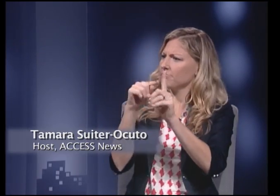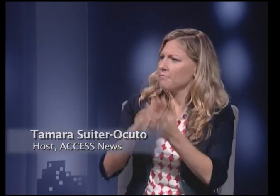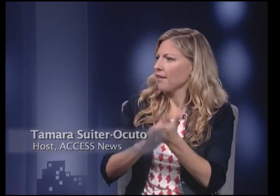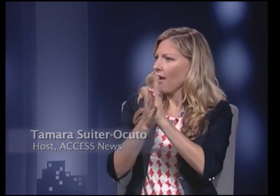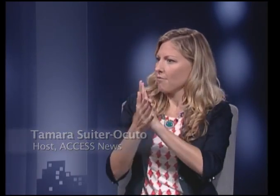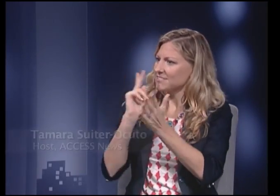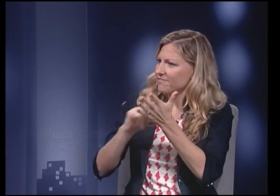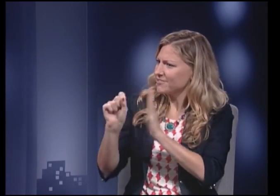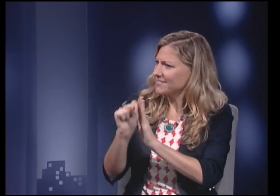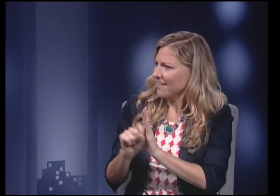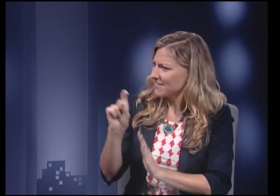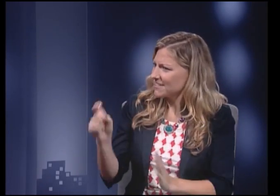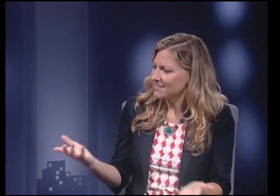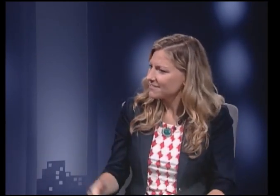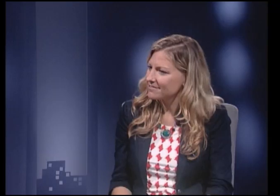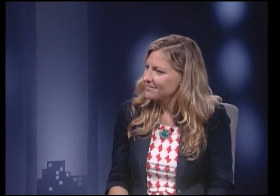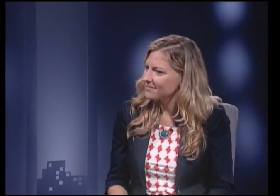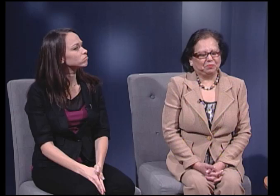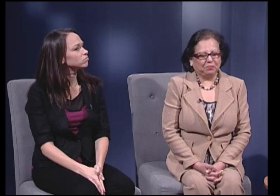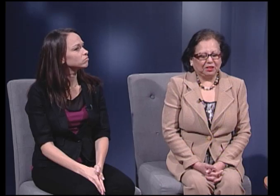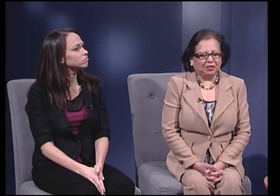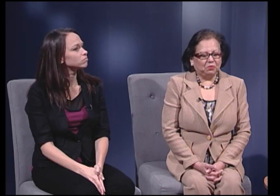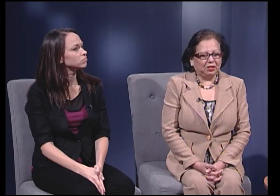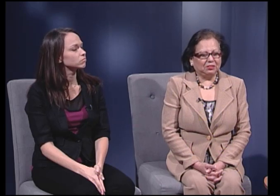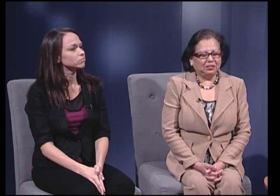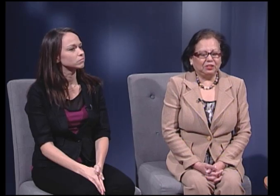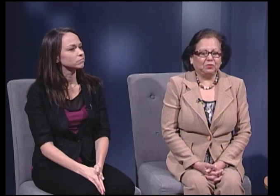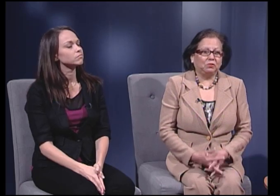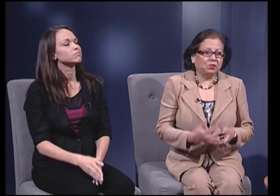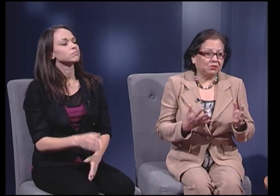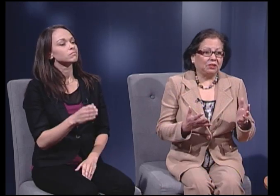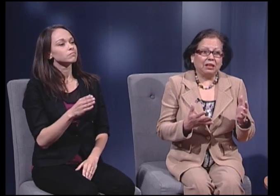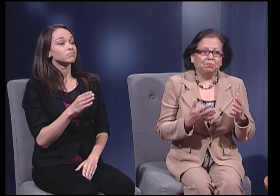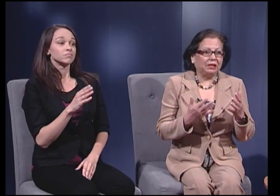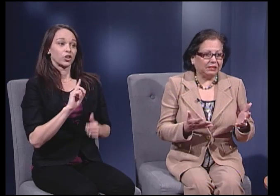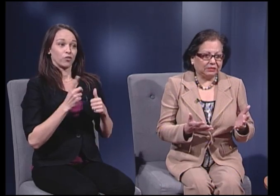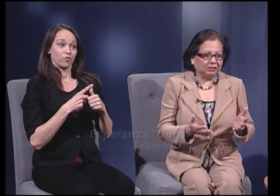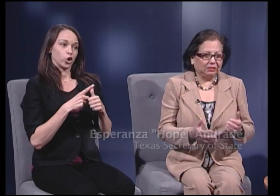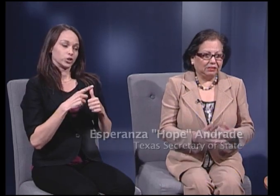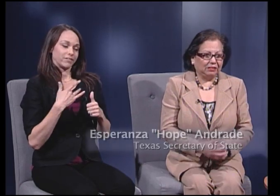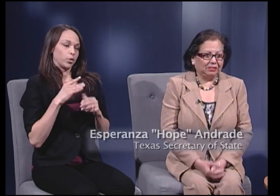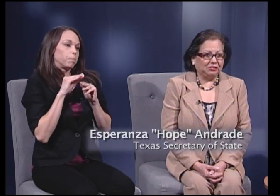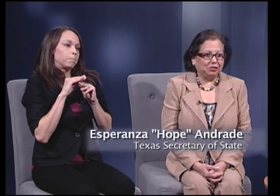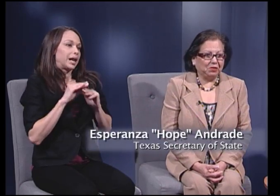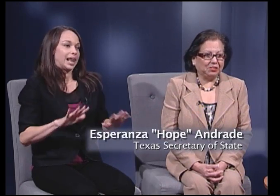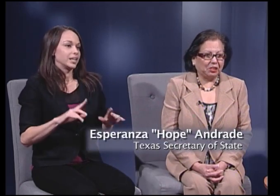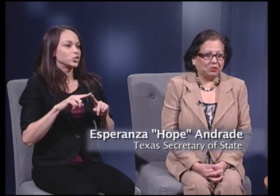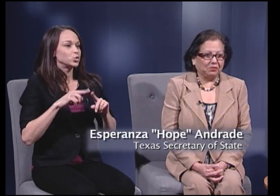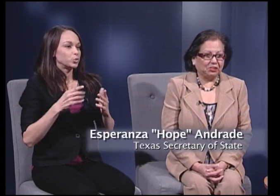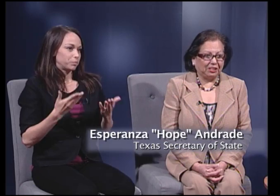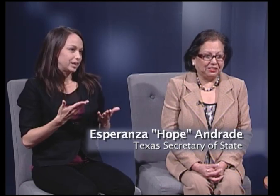How does one becomes Secretary of State? Well, you know, first of all, I'm blessed to be the Secretary of State.